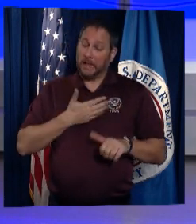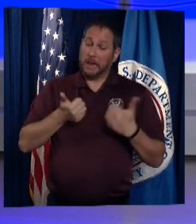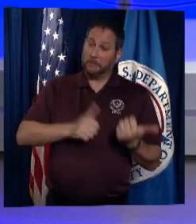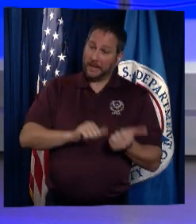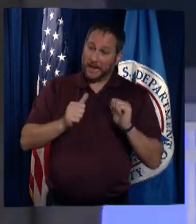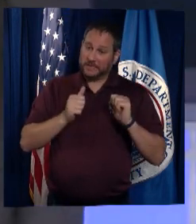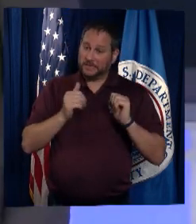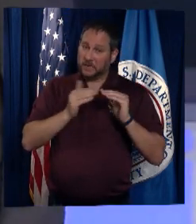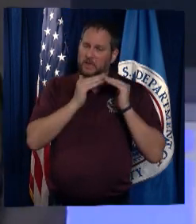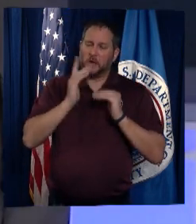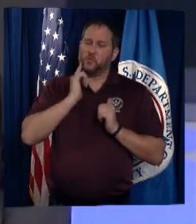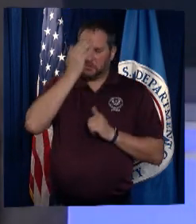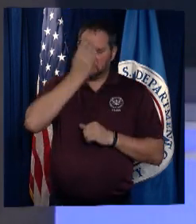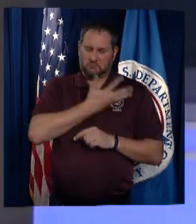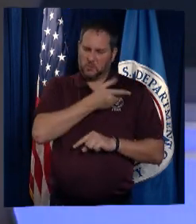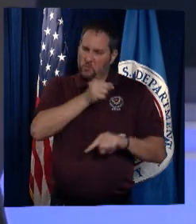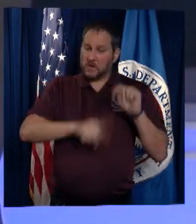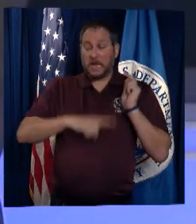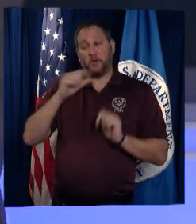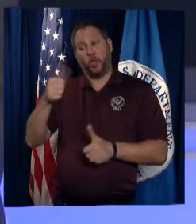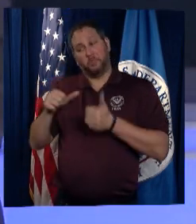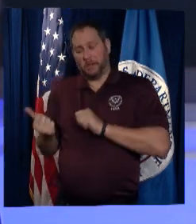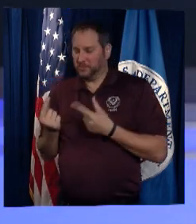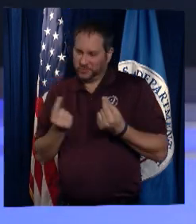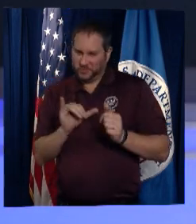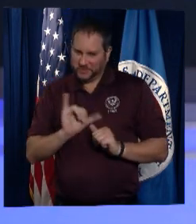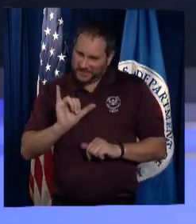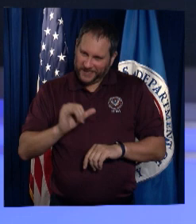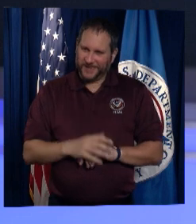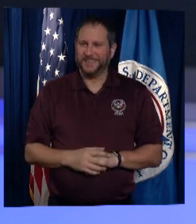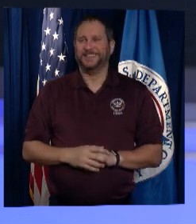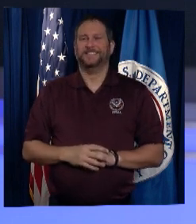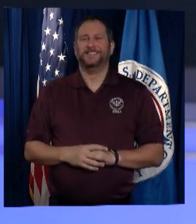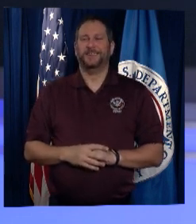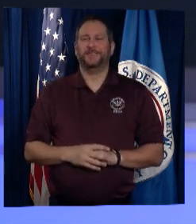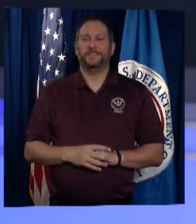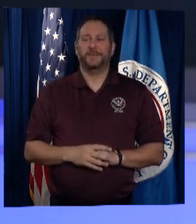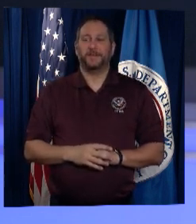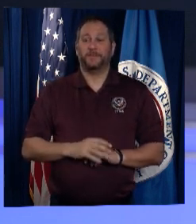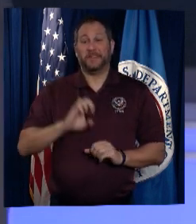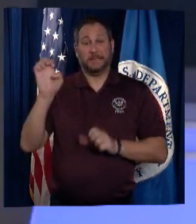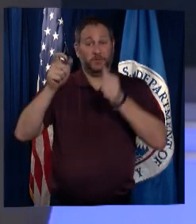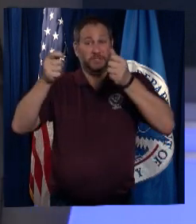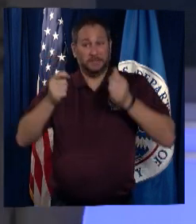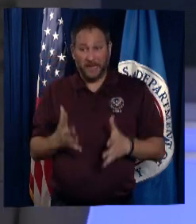minister performs a disaster relief ministry. Another reason communities